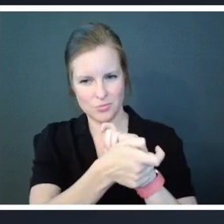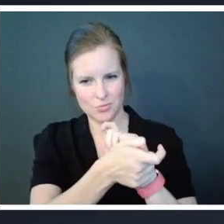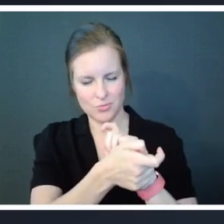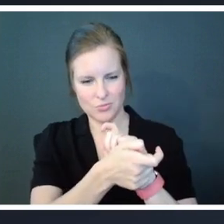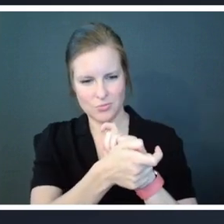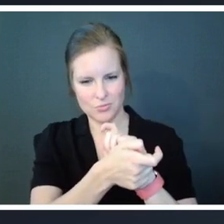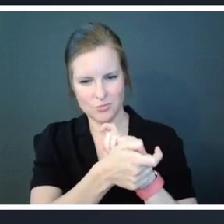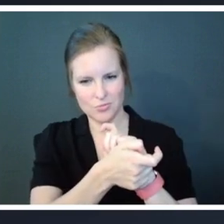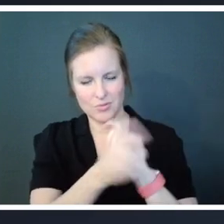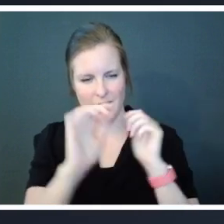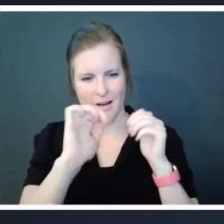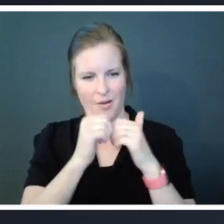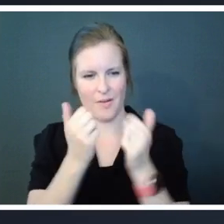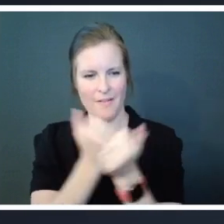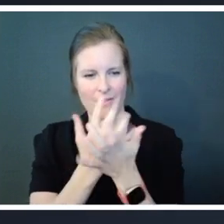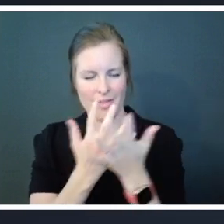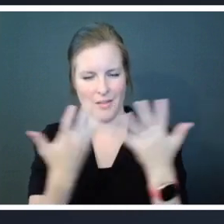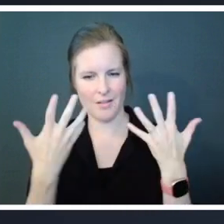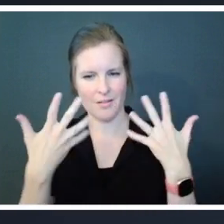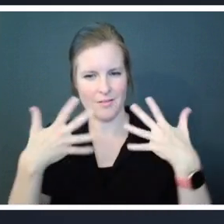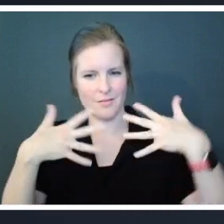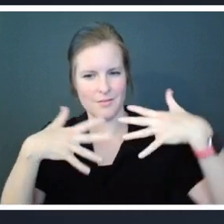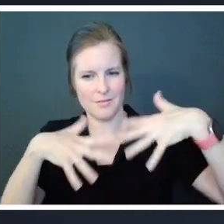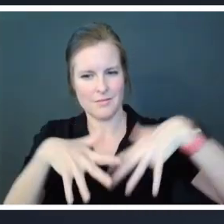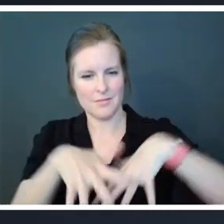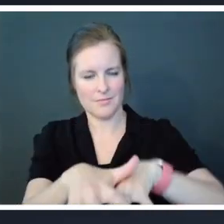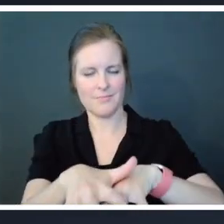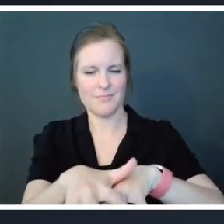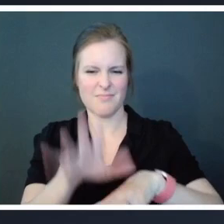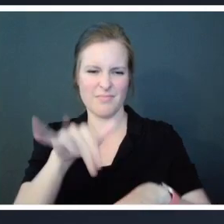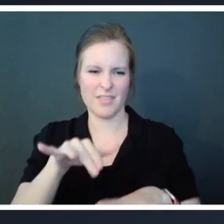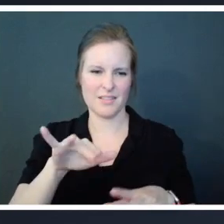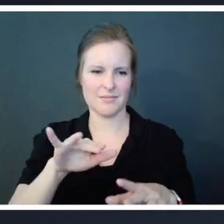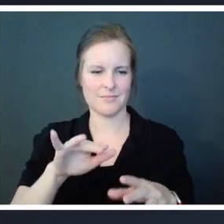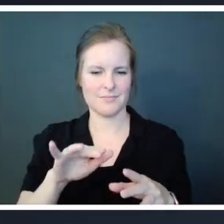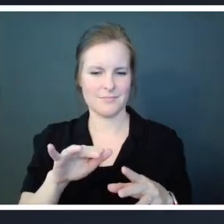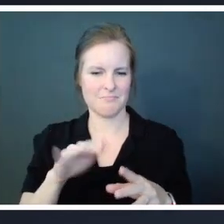reinforce each other is a helpful frame. Maureen Leary: